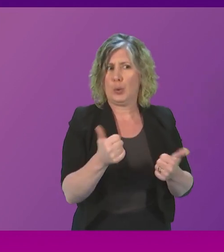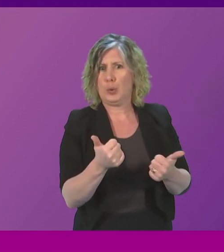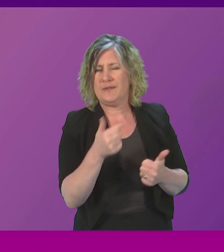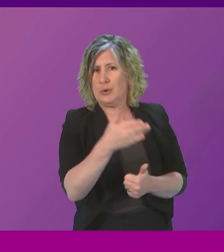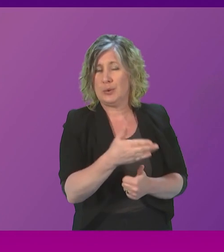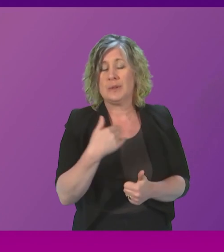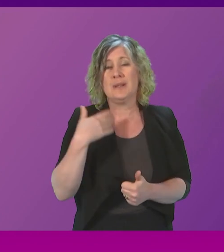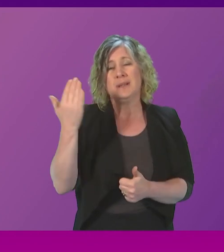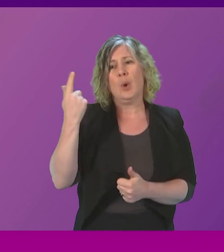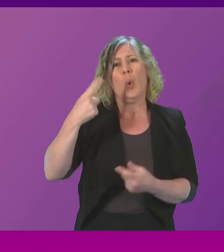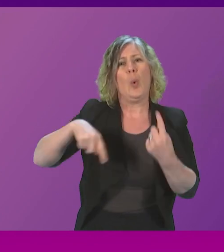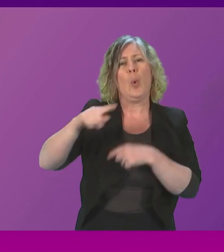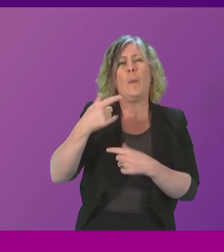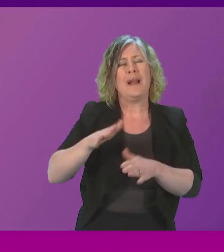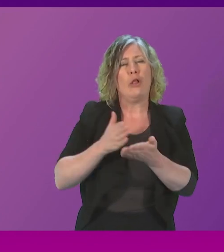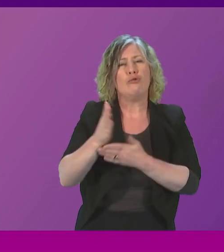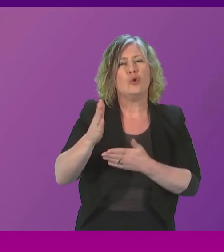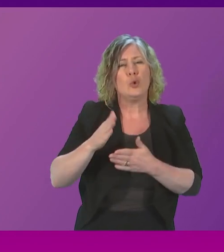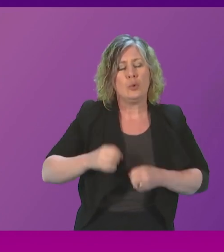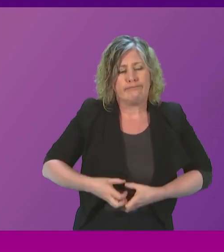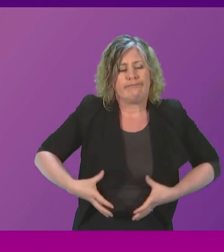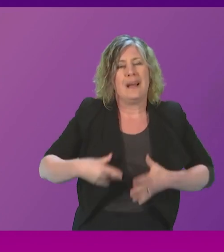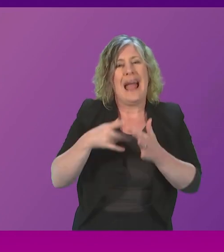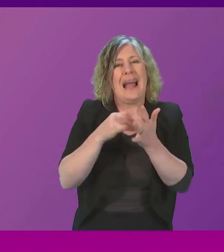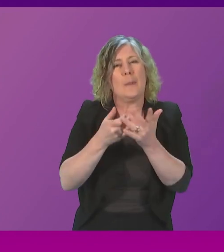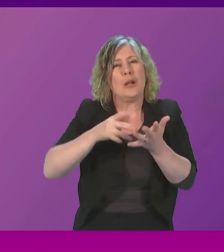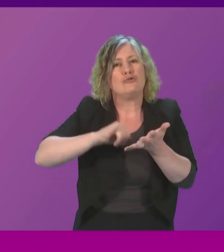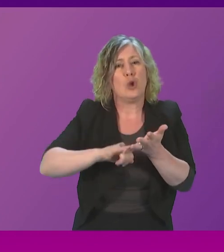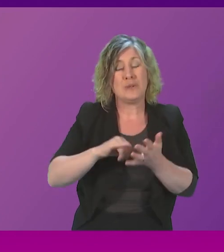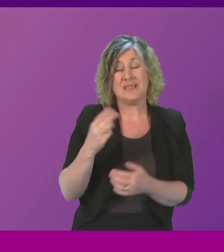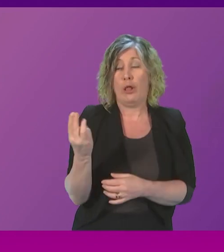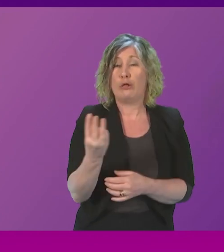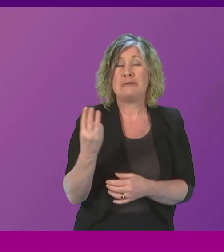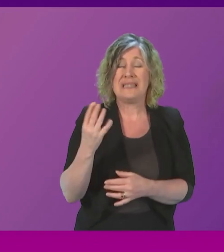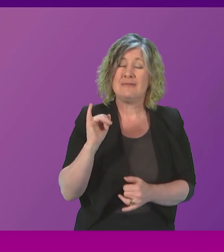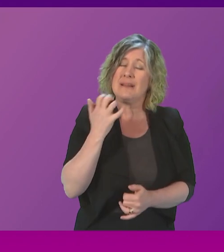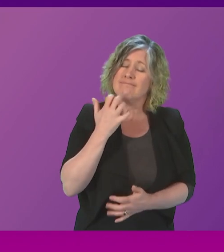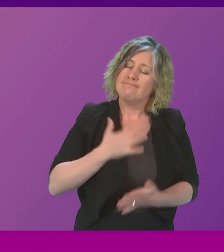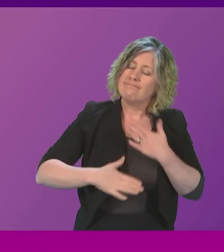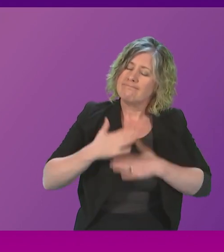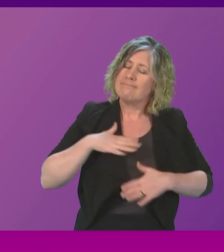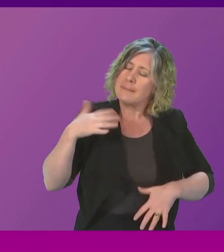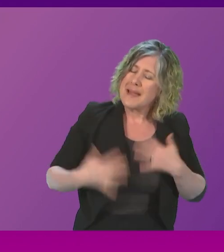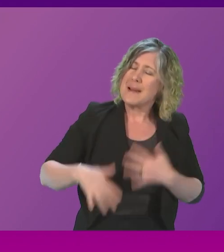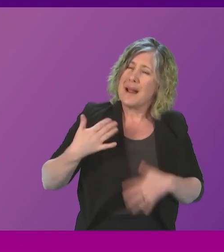All spoke of their own experiences; all in unbearable pain and having to go private in order to get a diagnosis.